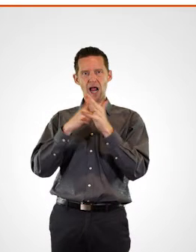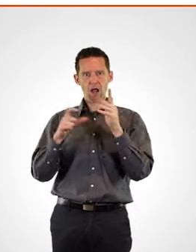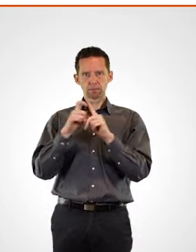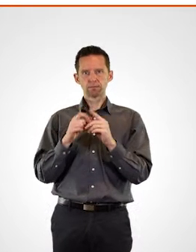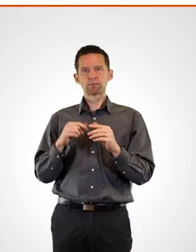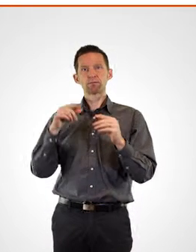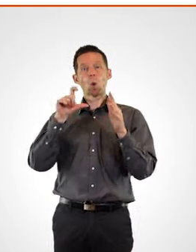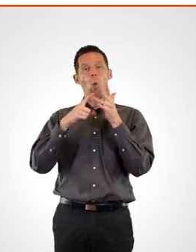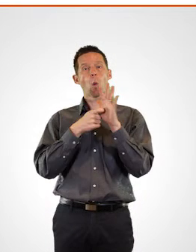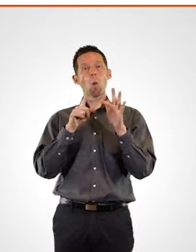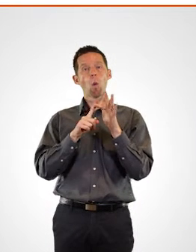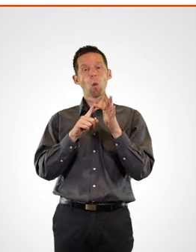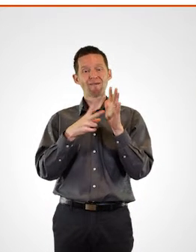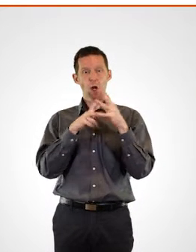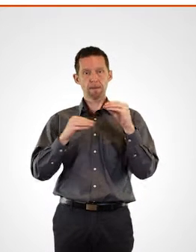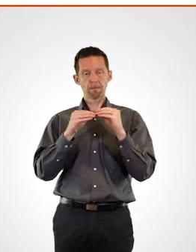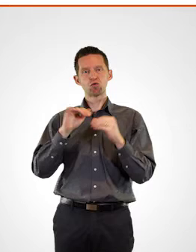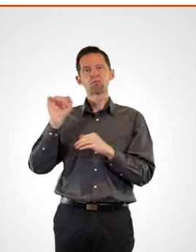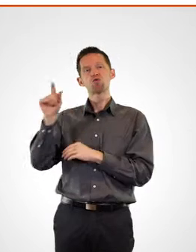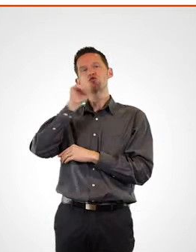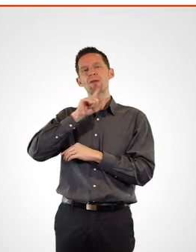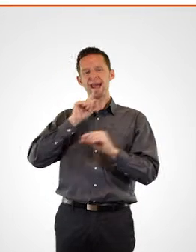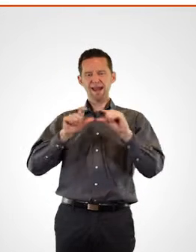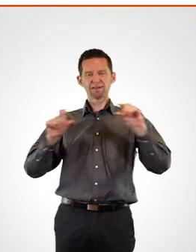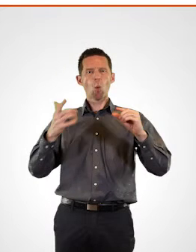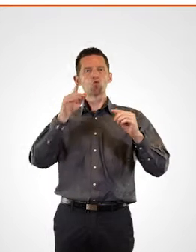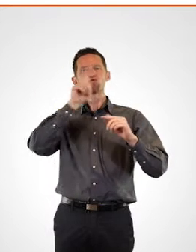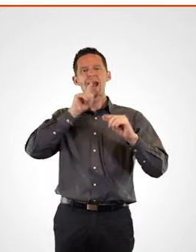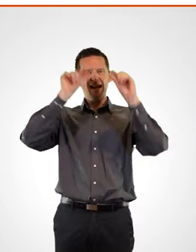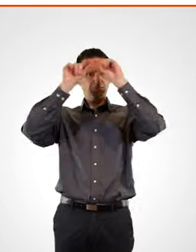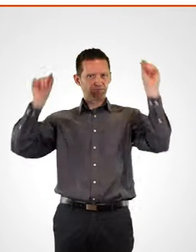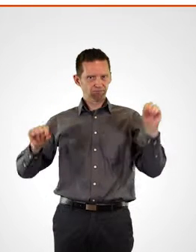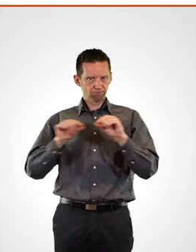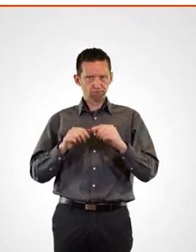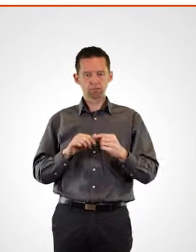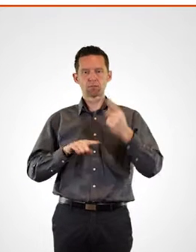So we have core vocabulary, which is denoted by red text or a red border;